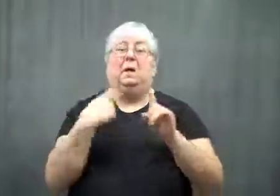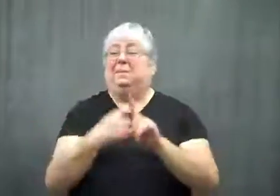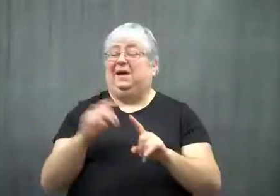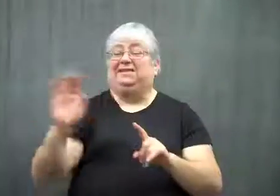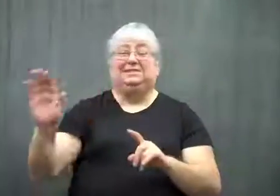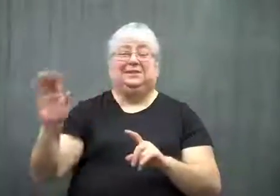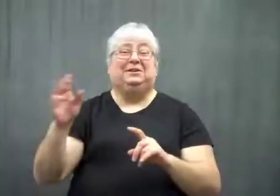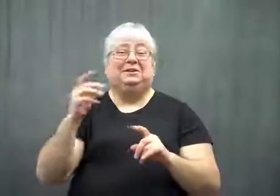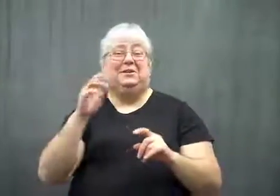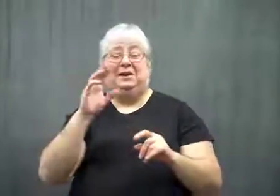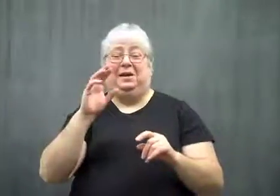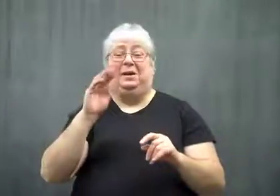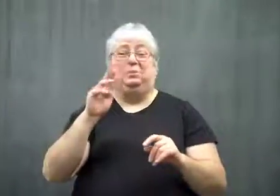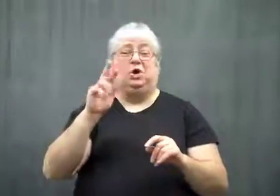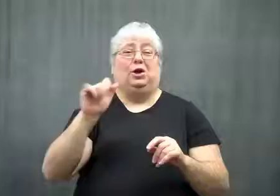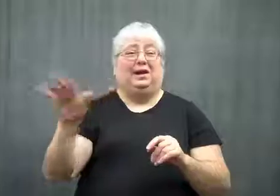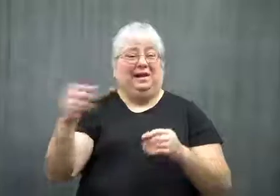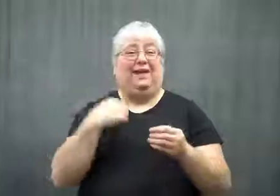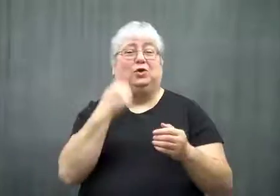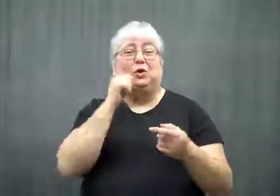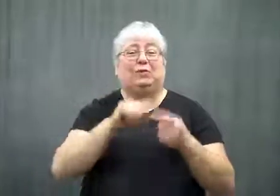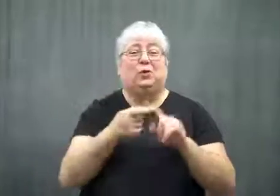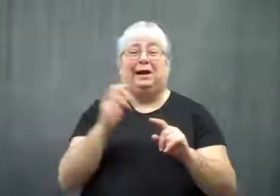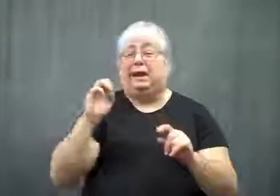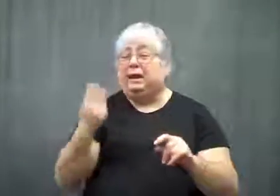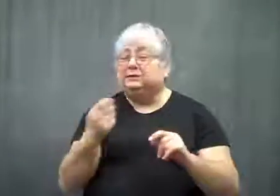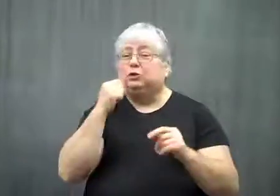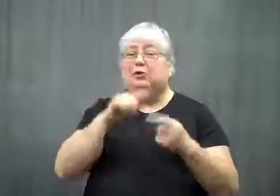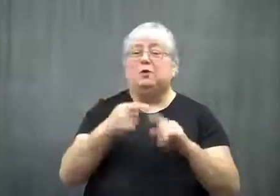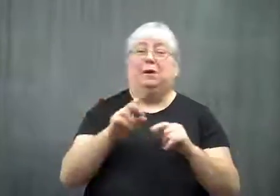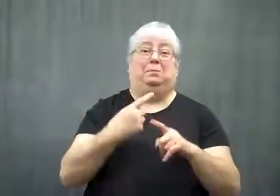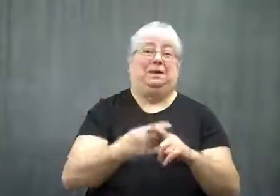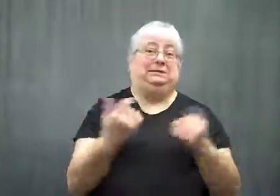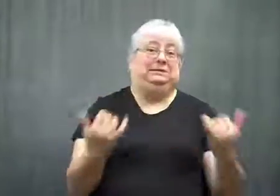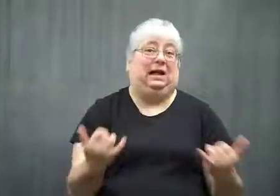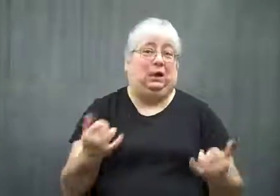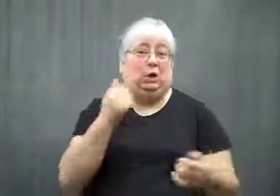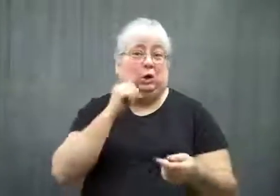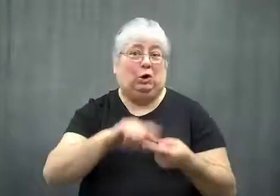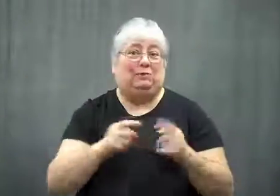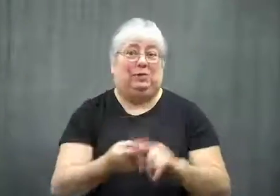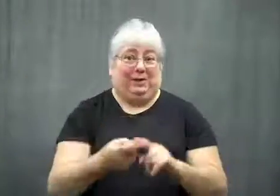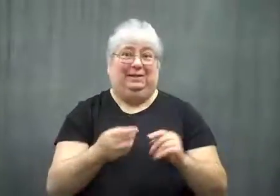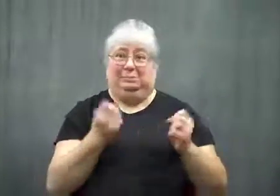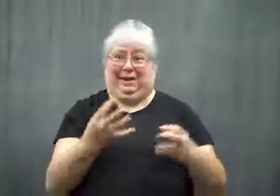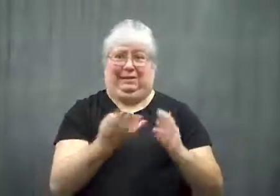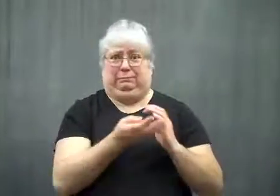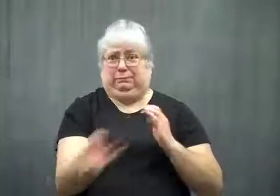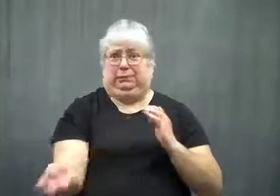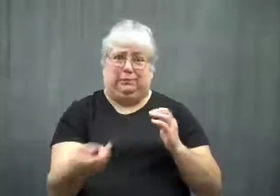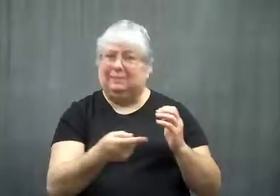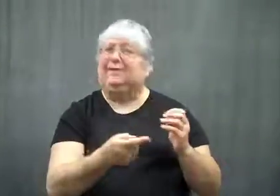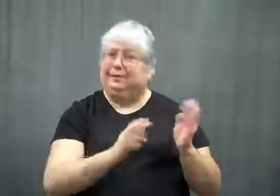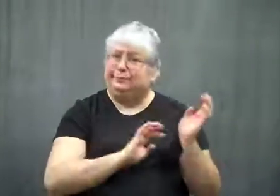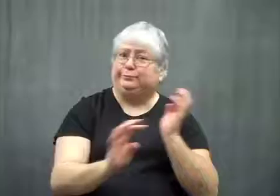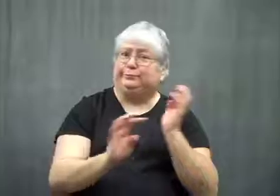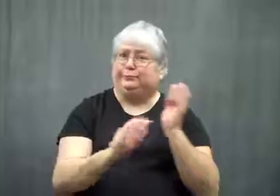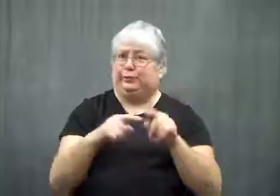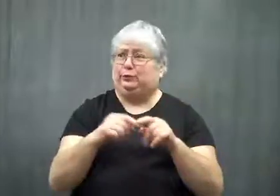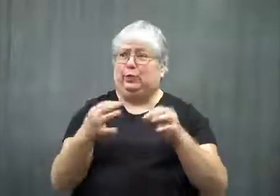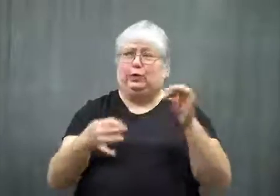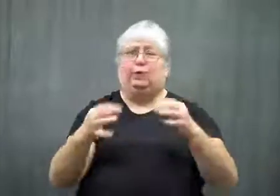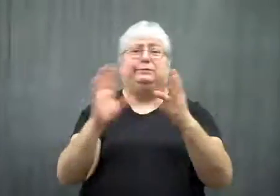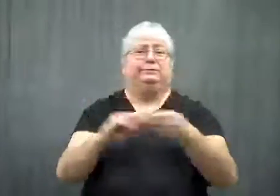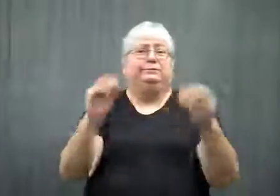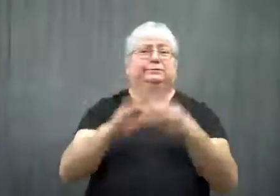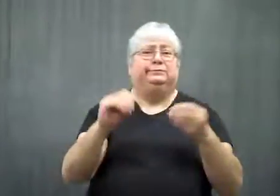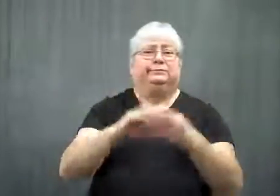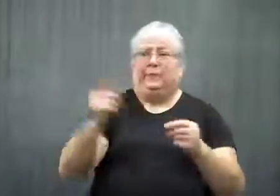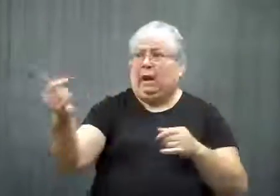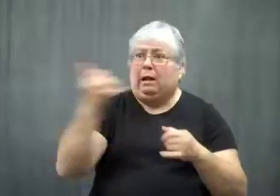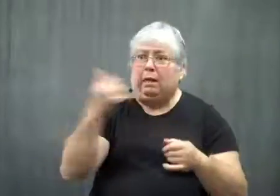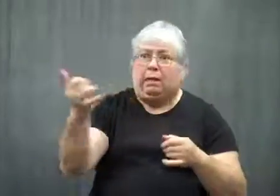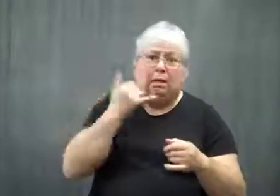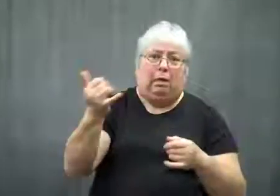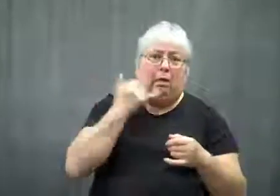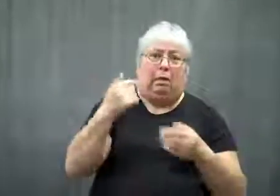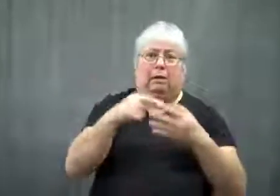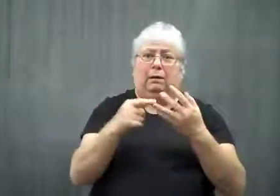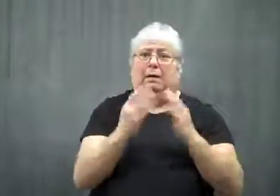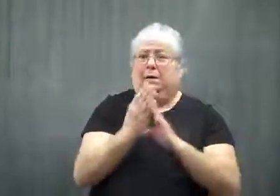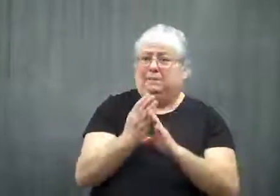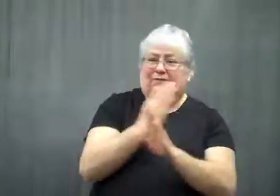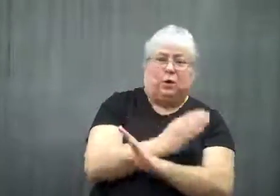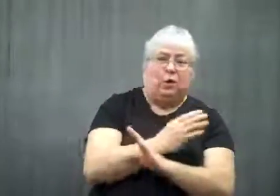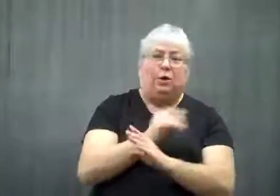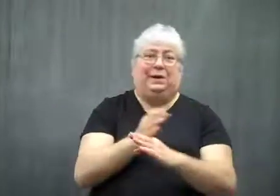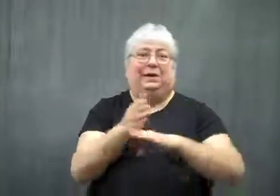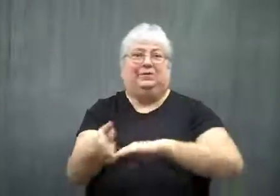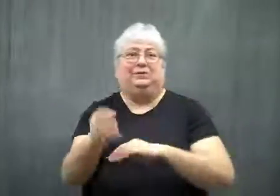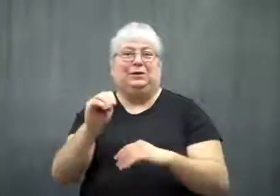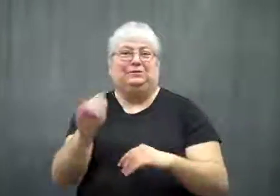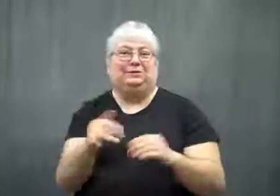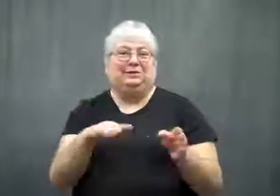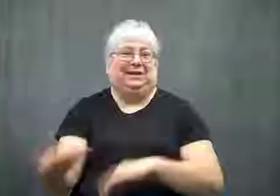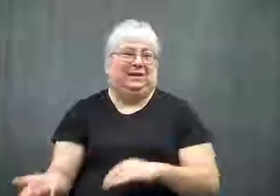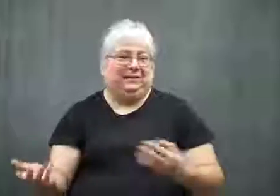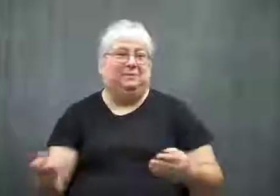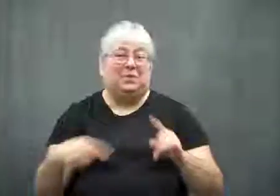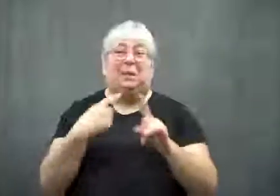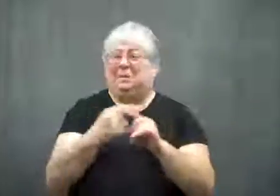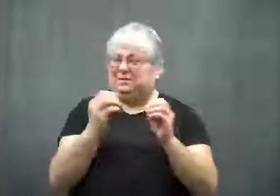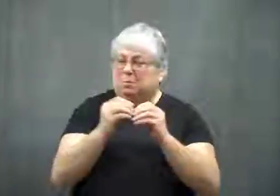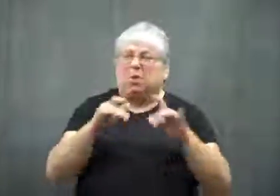Many current and former girlfriends testified about Murray's calls to them before and after the death.